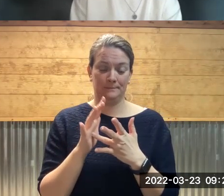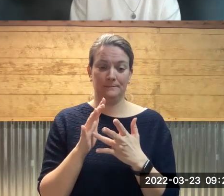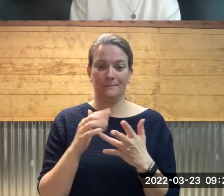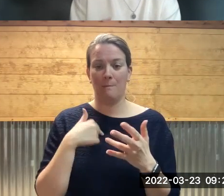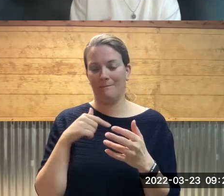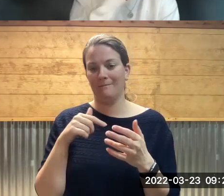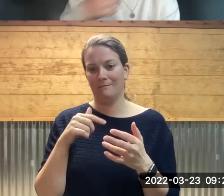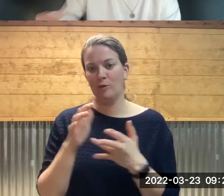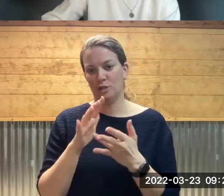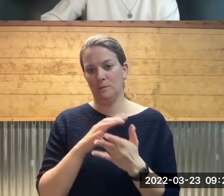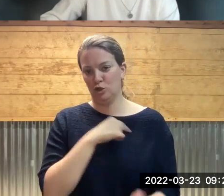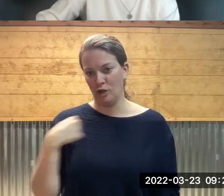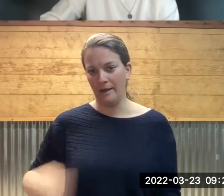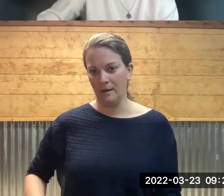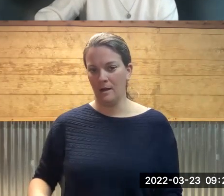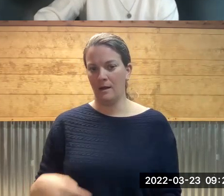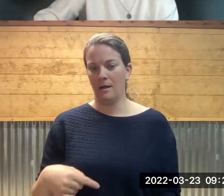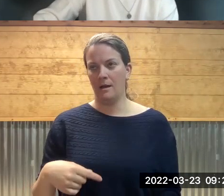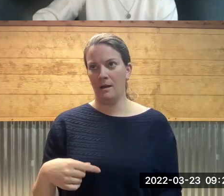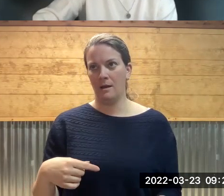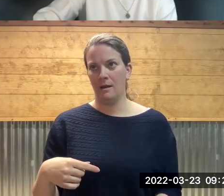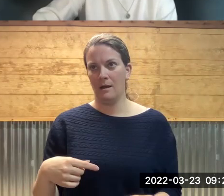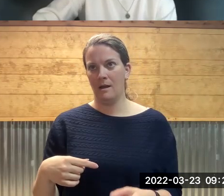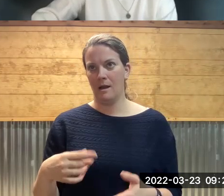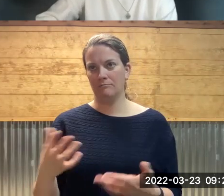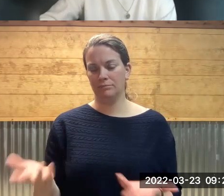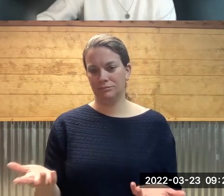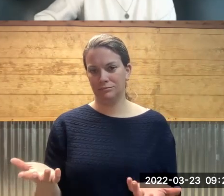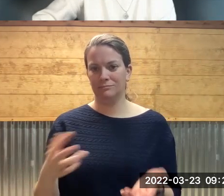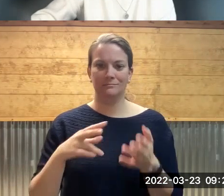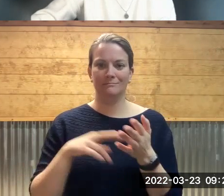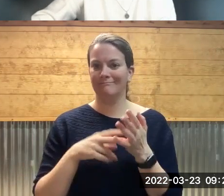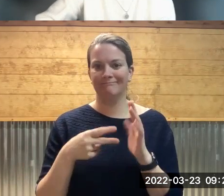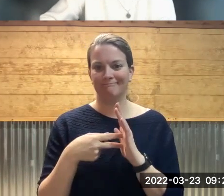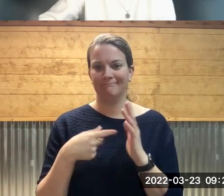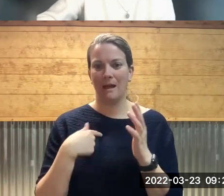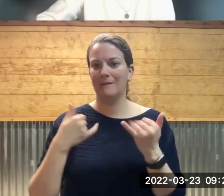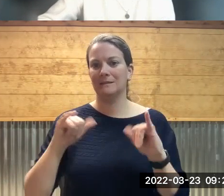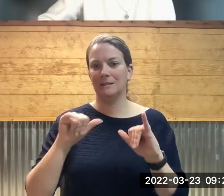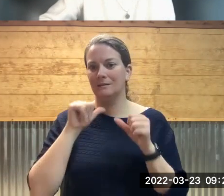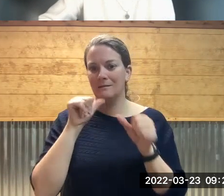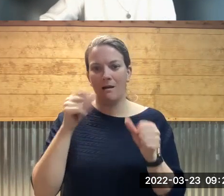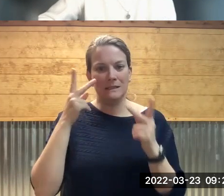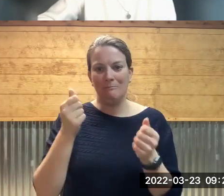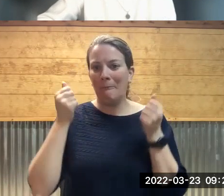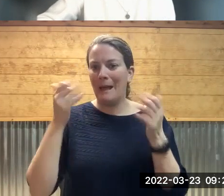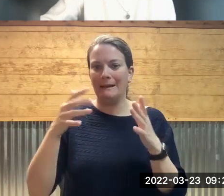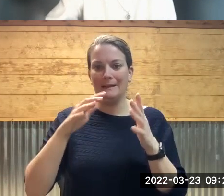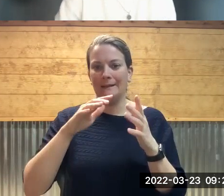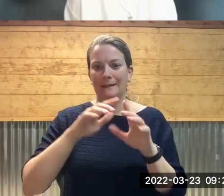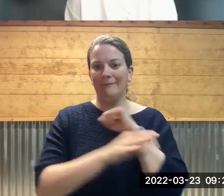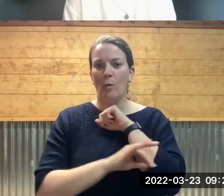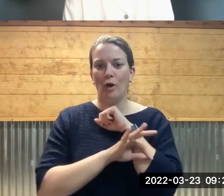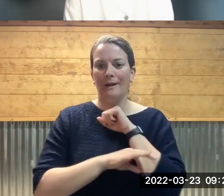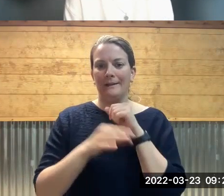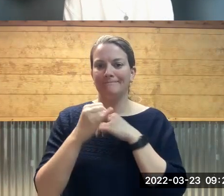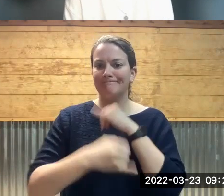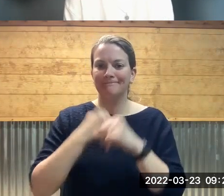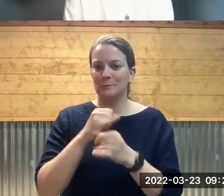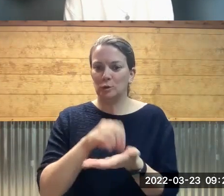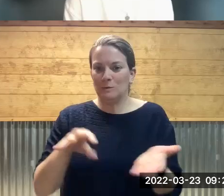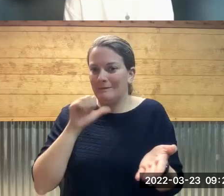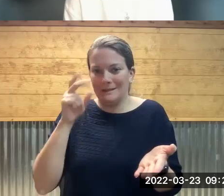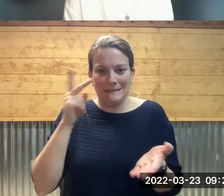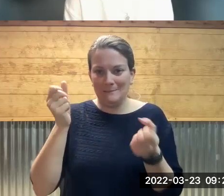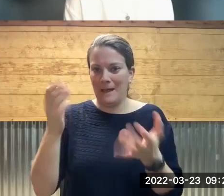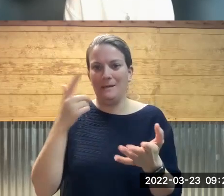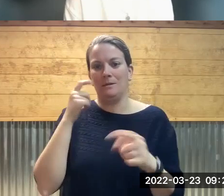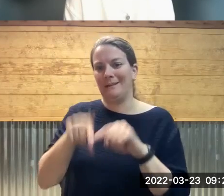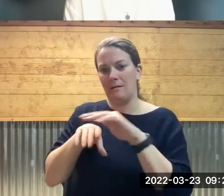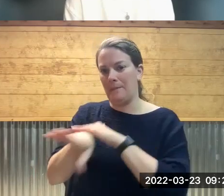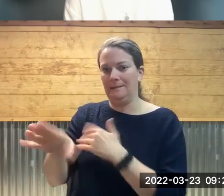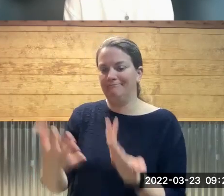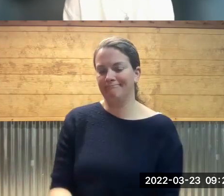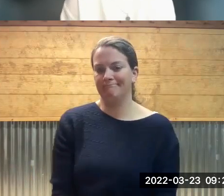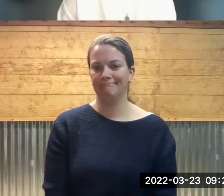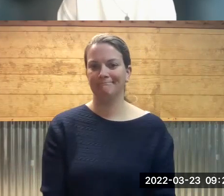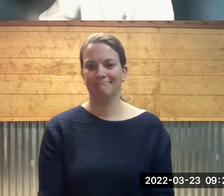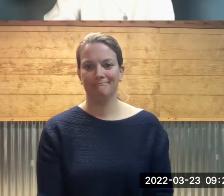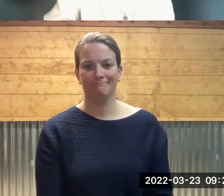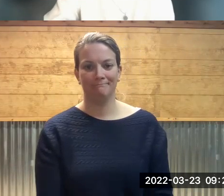So I I still not sing many foreign there. students from thank you.